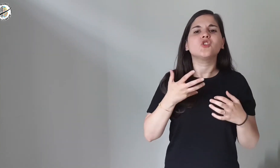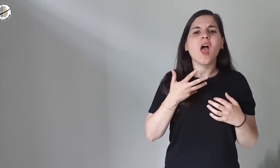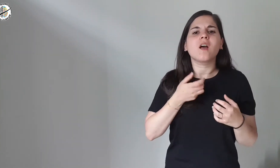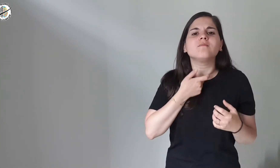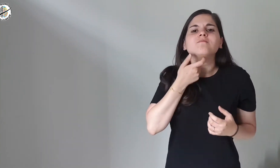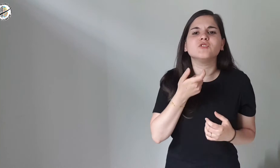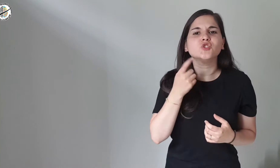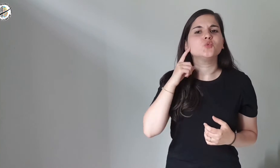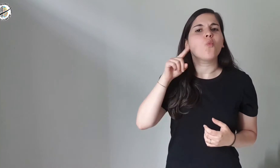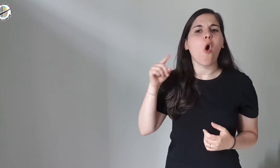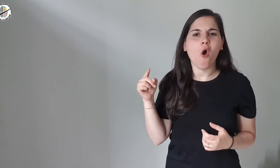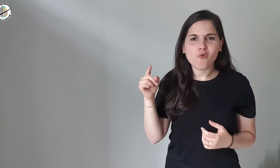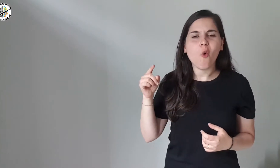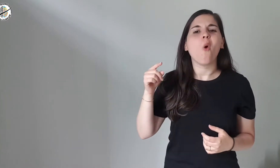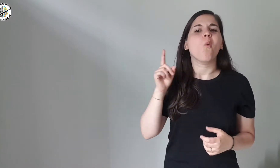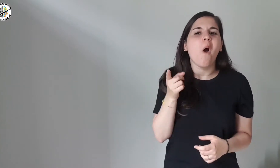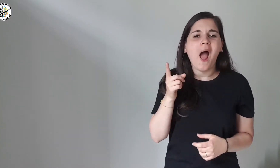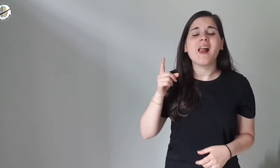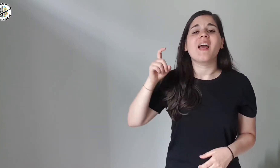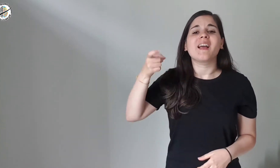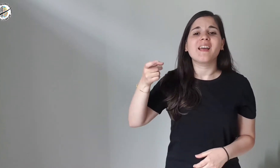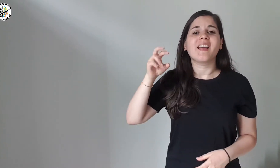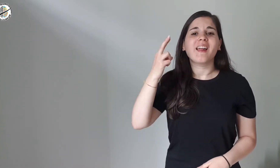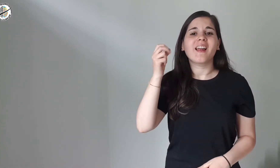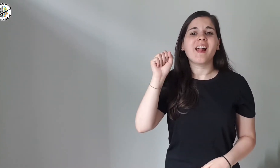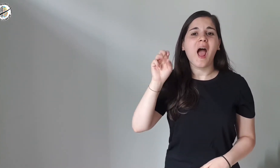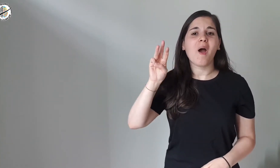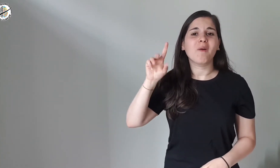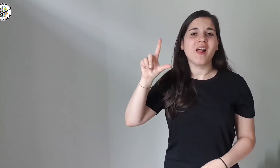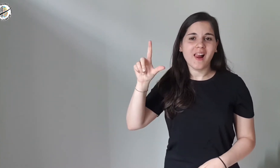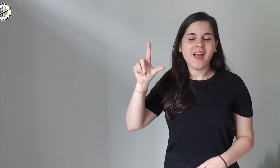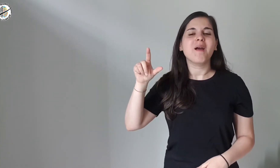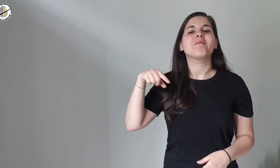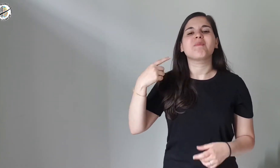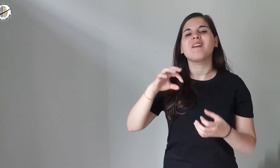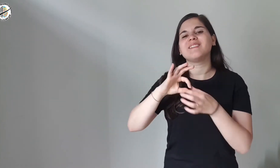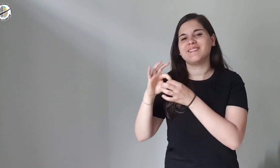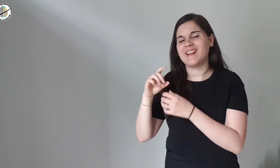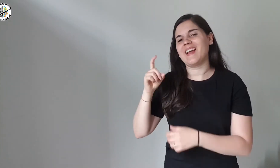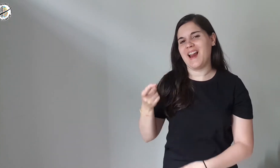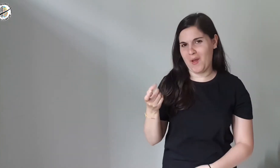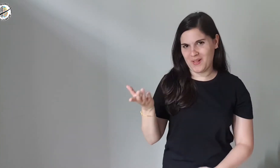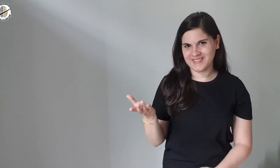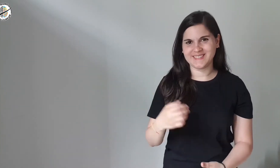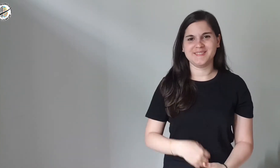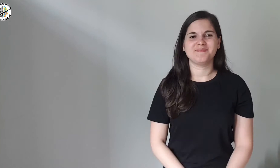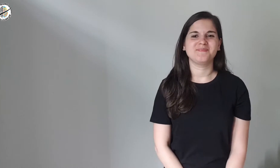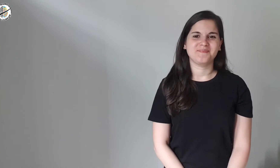make a sound similar to "grawl". That's why grawlix.